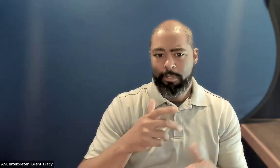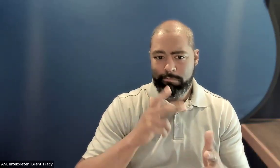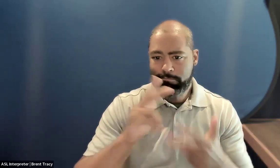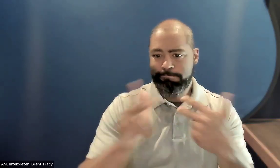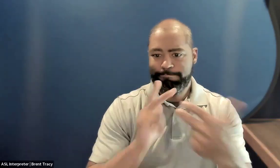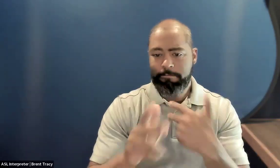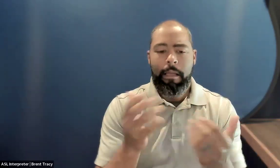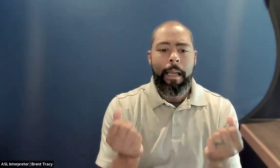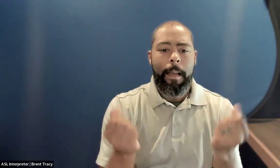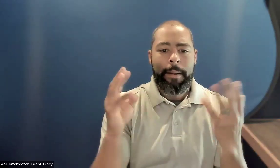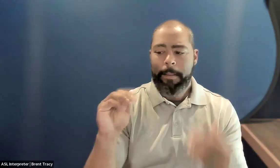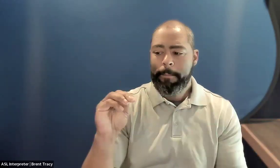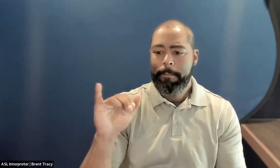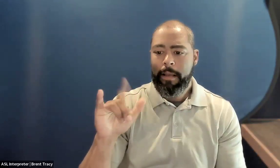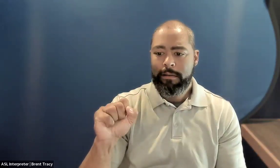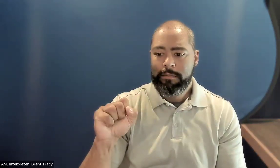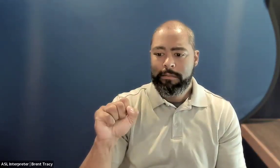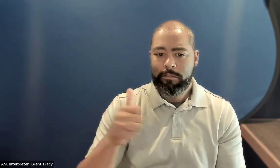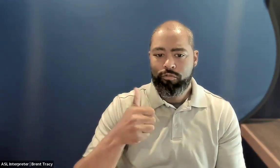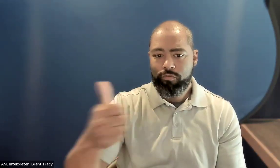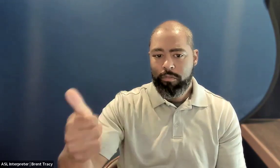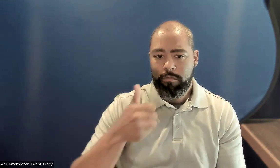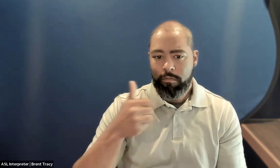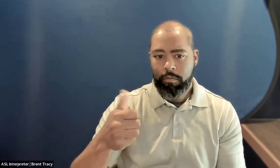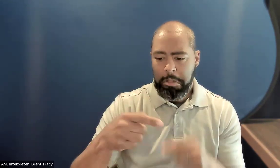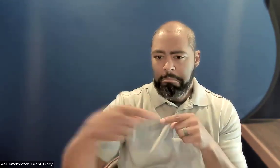the state, VMT vehicle miles travelled could increase.